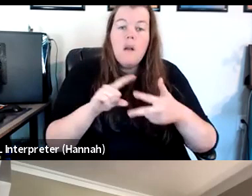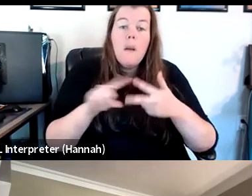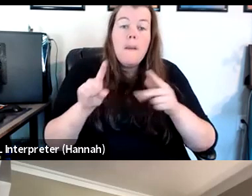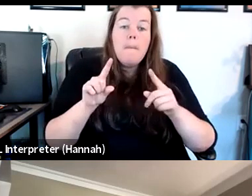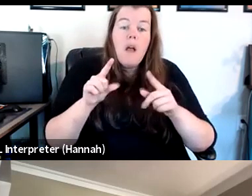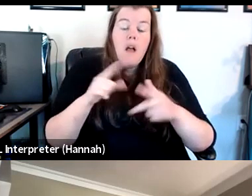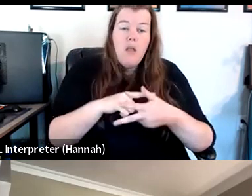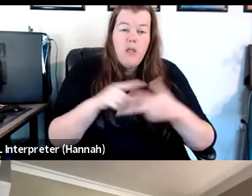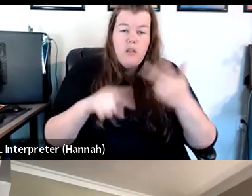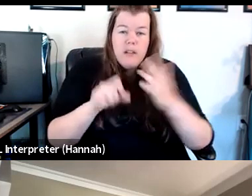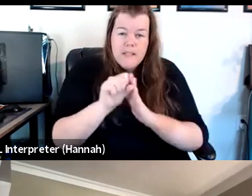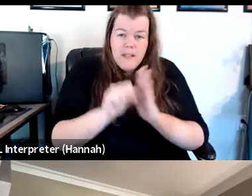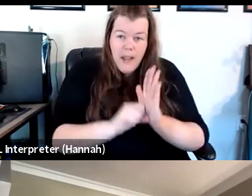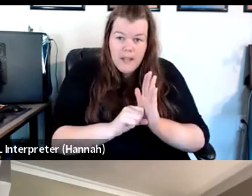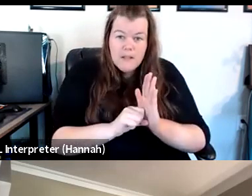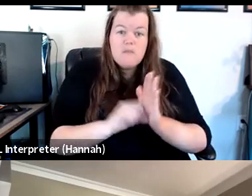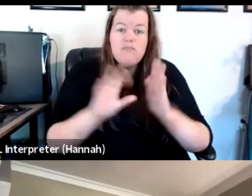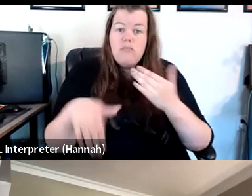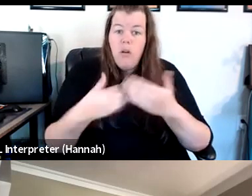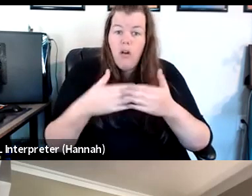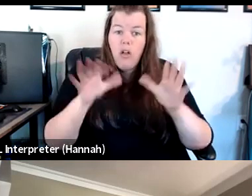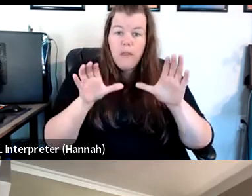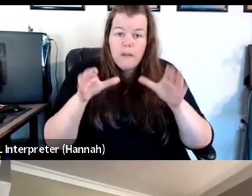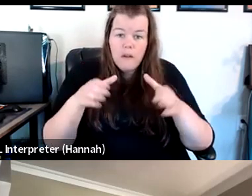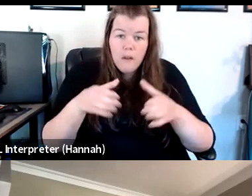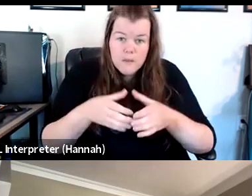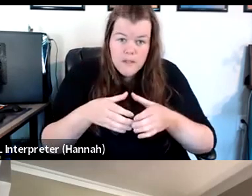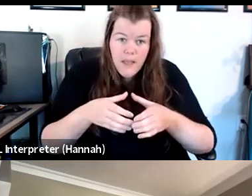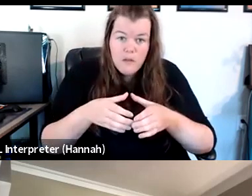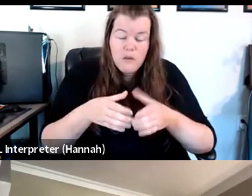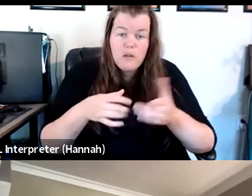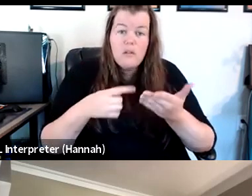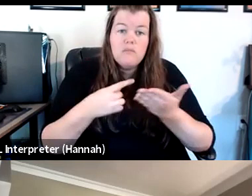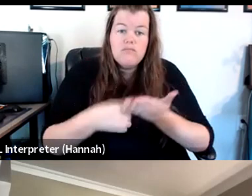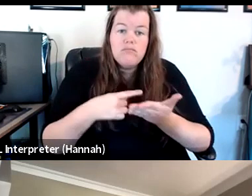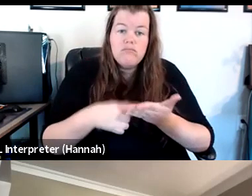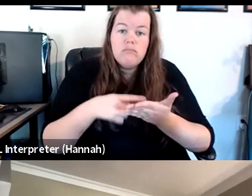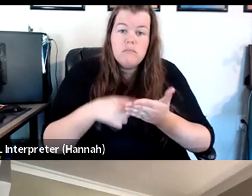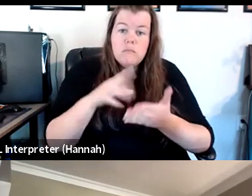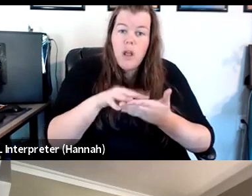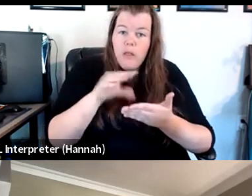um and they're all coming together to learn about supported decision-making